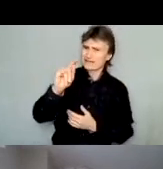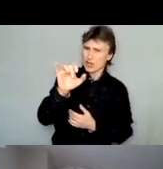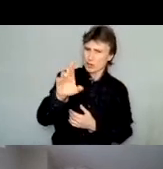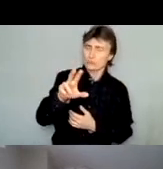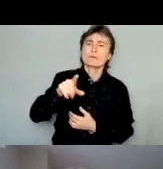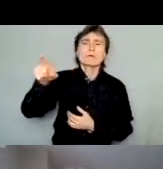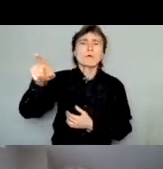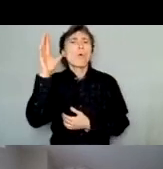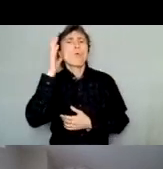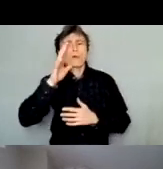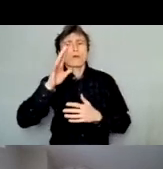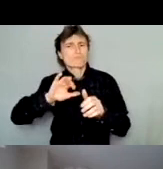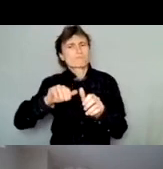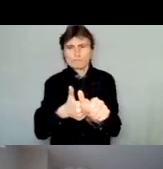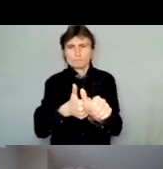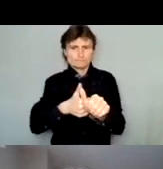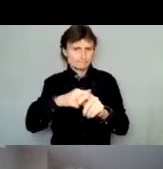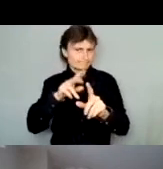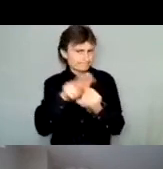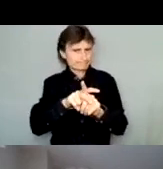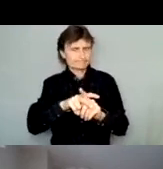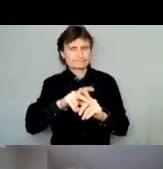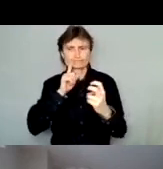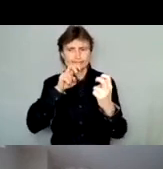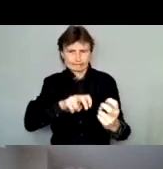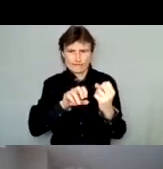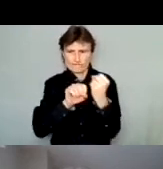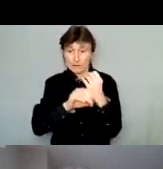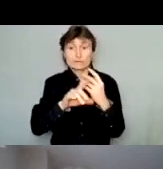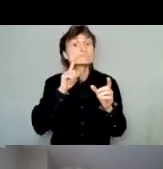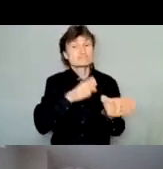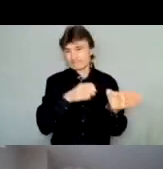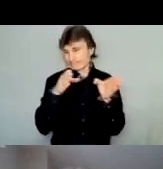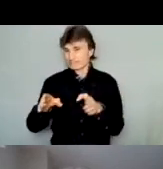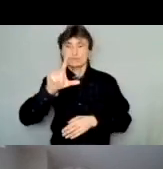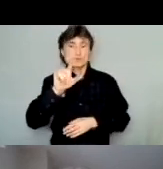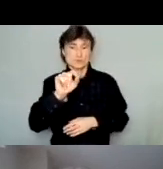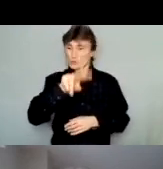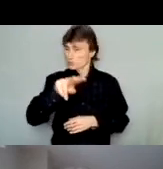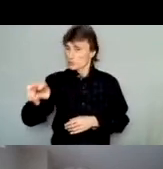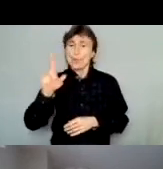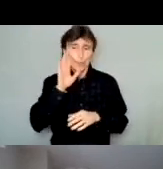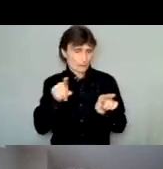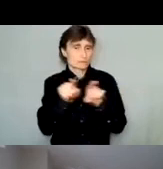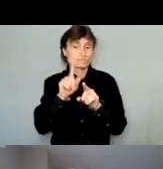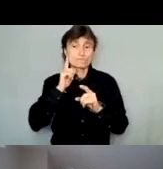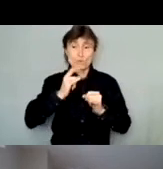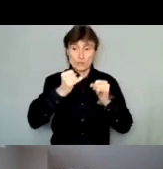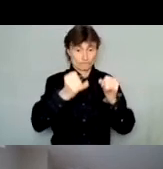reach out to you. We'll also do the same in 2022 for our individual and collective programs.